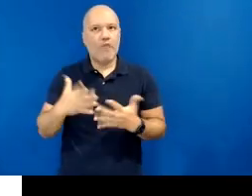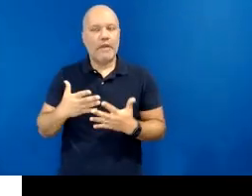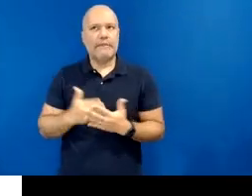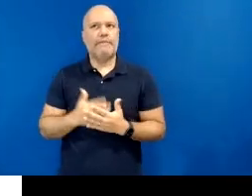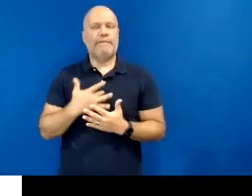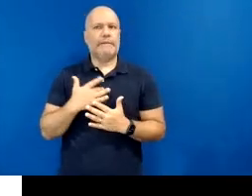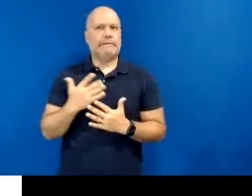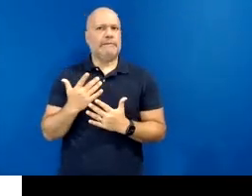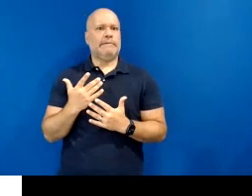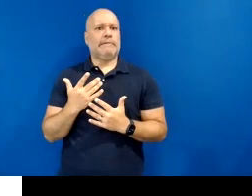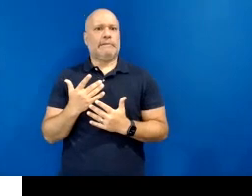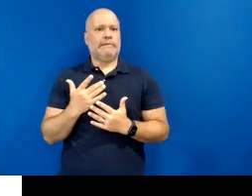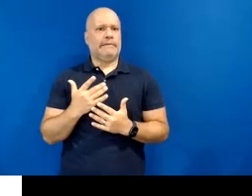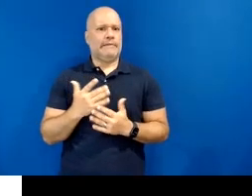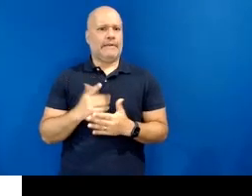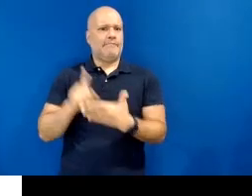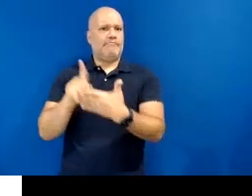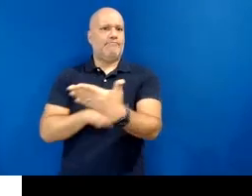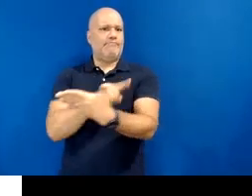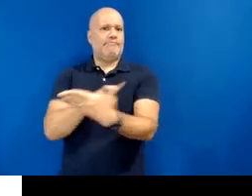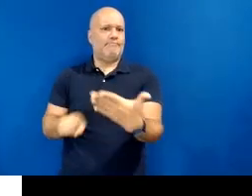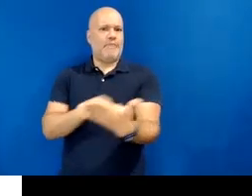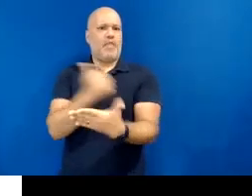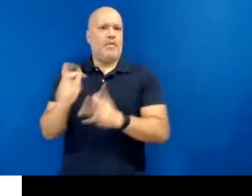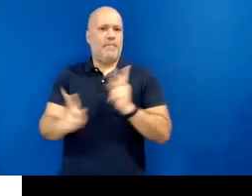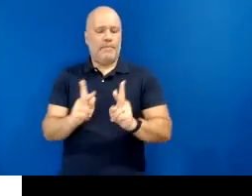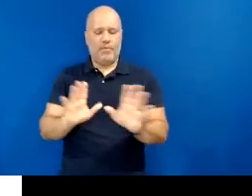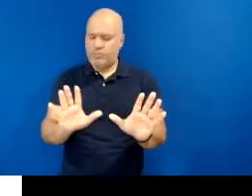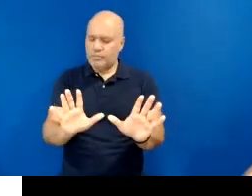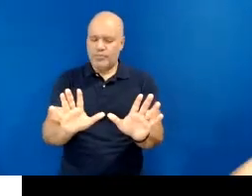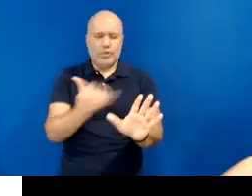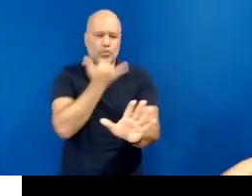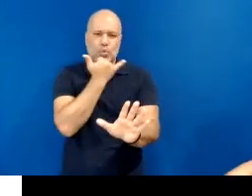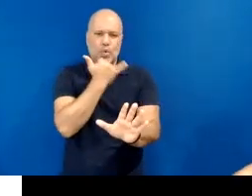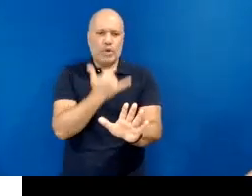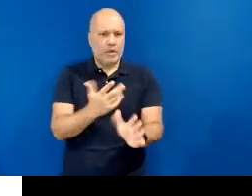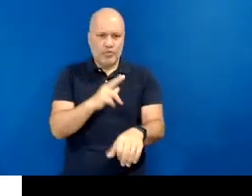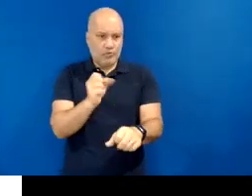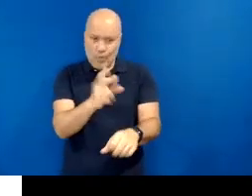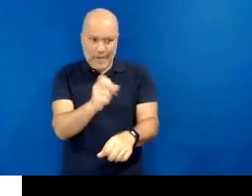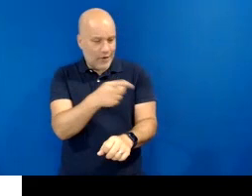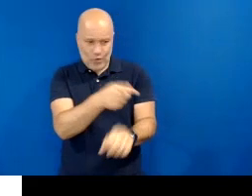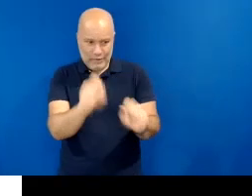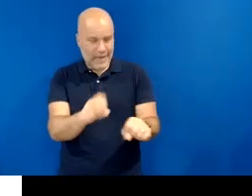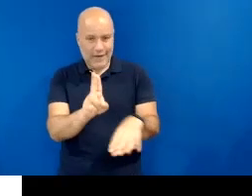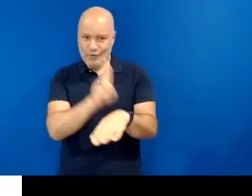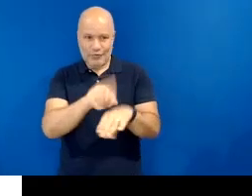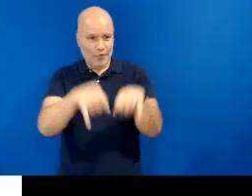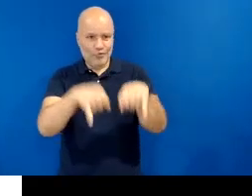It's okay to wear those shoes. So what are we talking about here? How did we change the writing? How do we change the image?